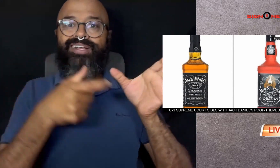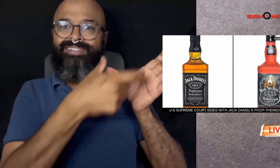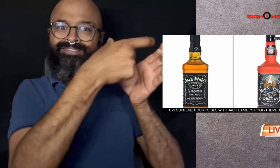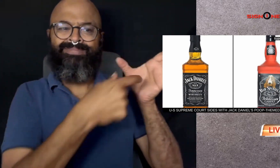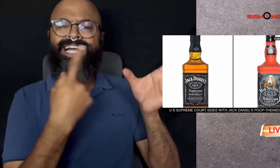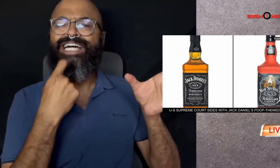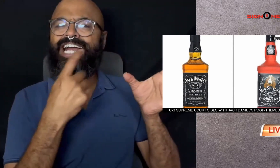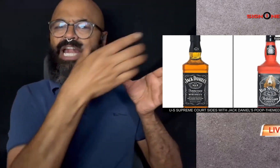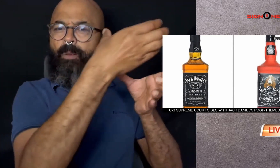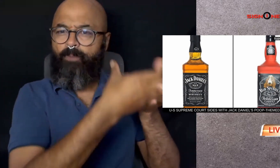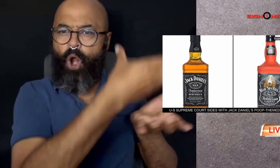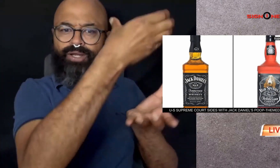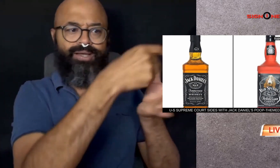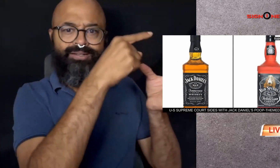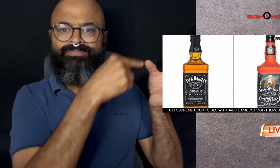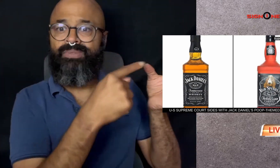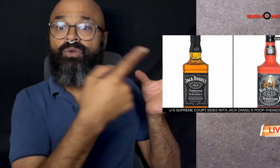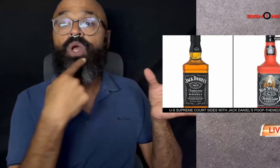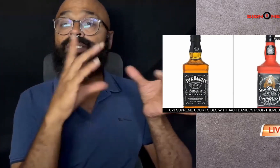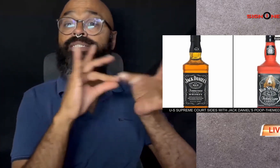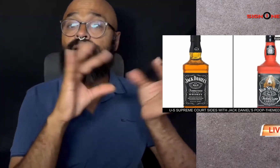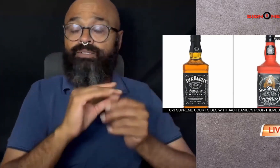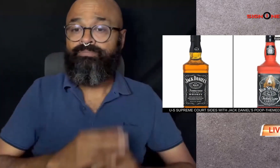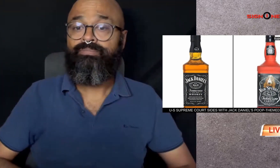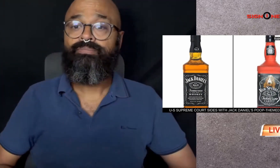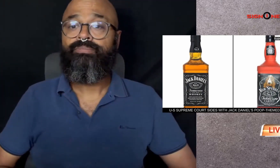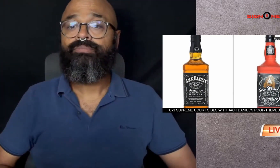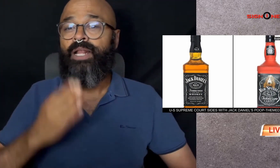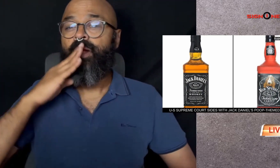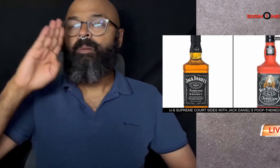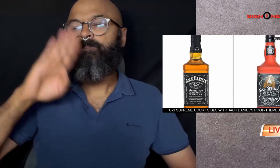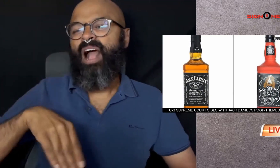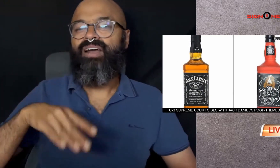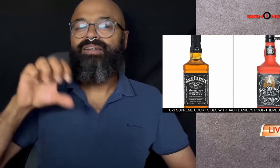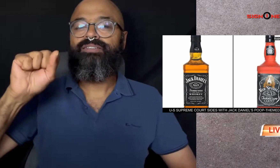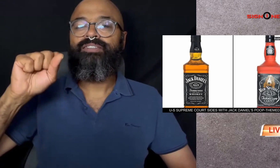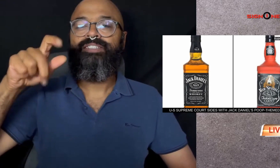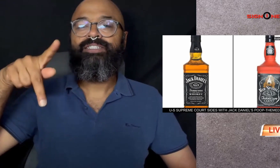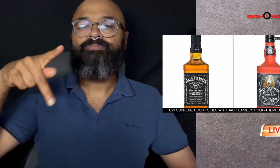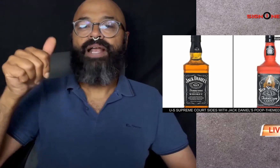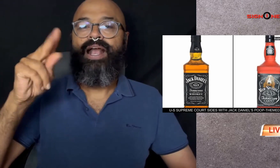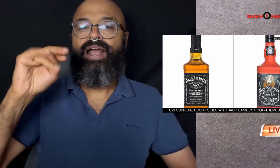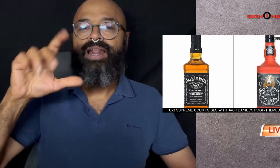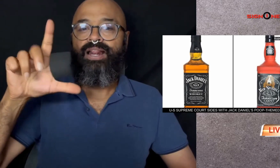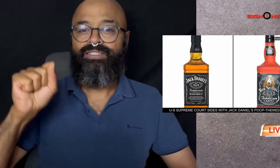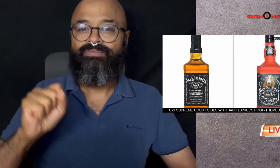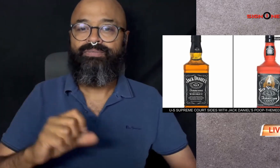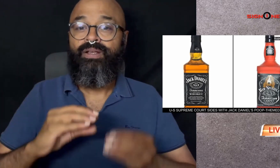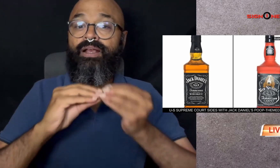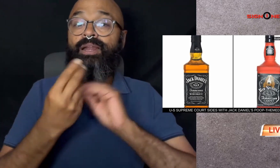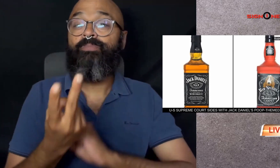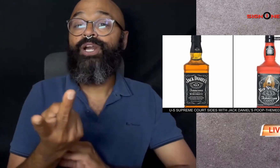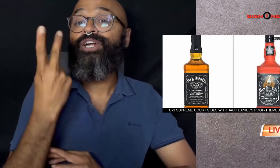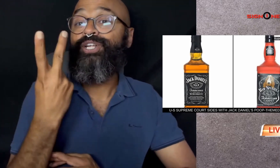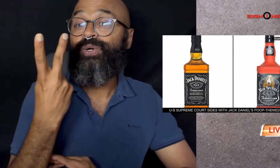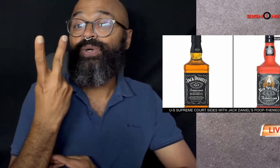the words on the dog toy which is the red bottle says bad spaniels the old number